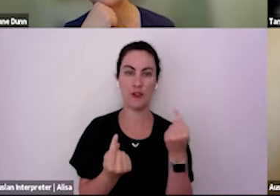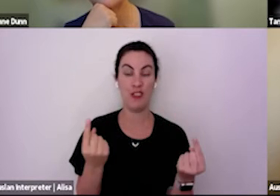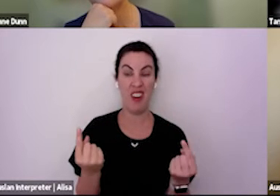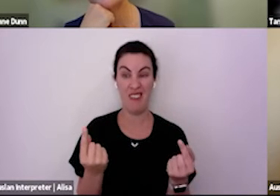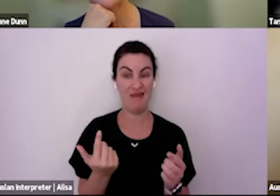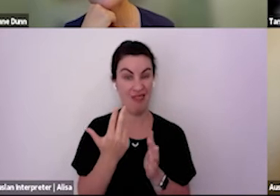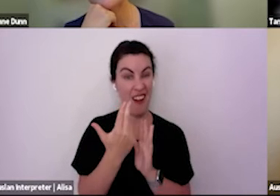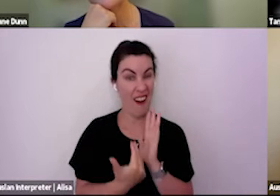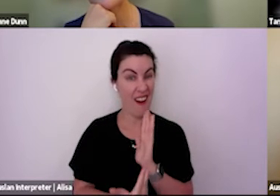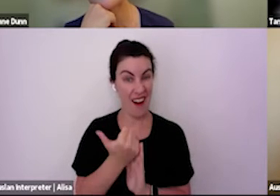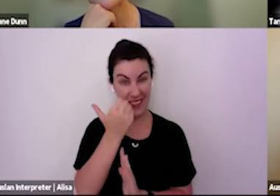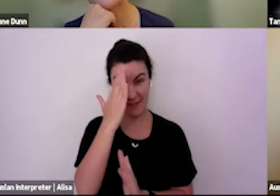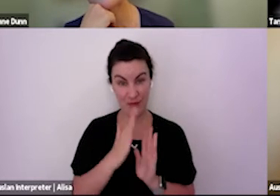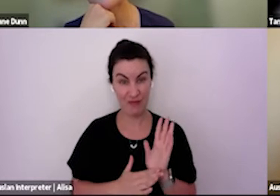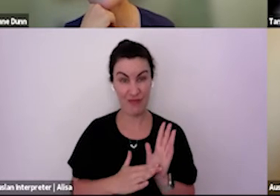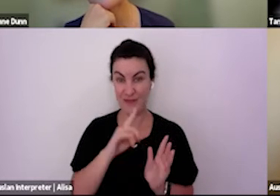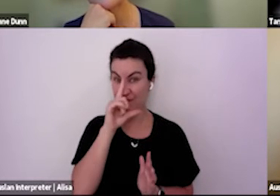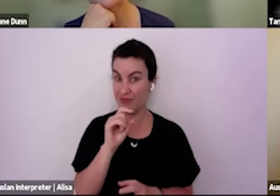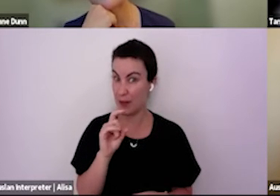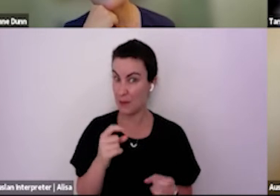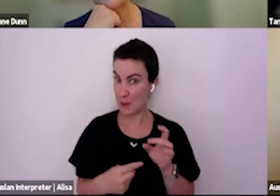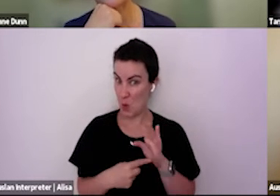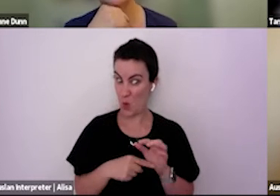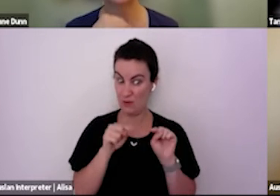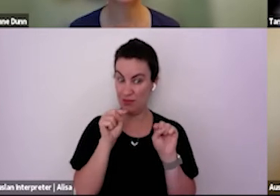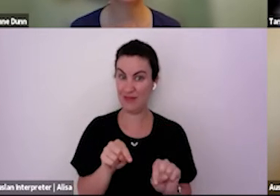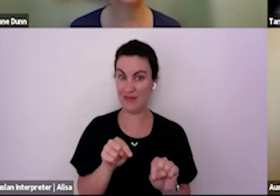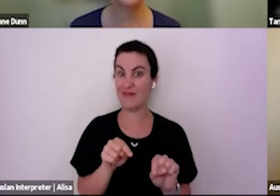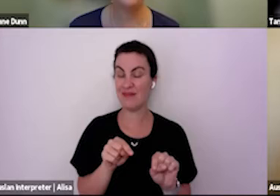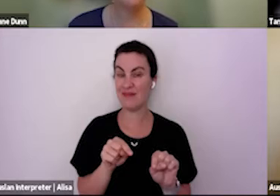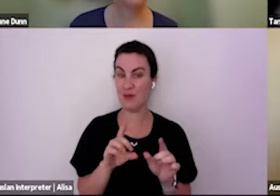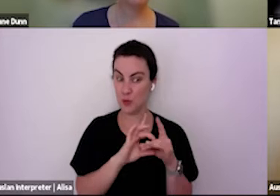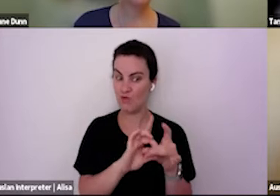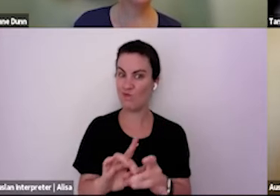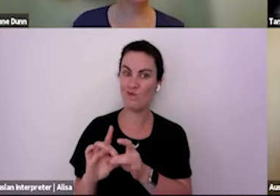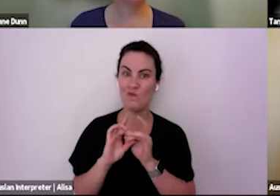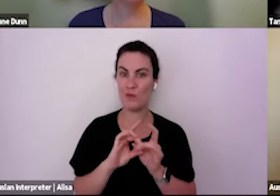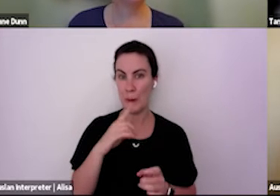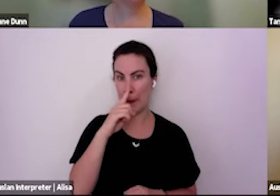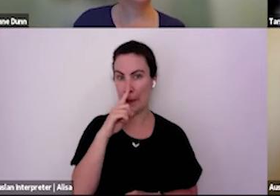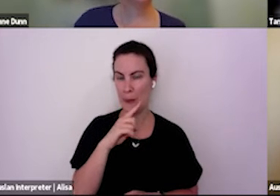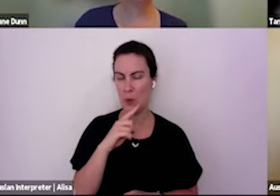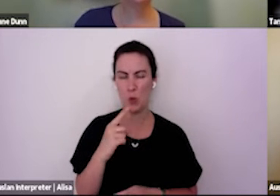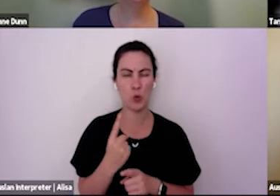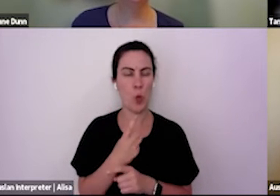Digital arts experiences can play a role I think in those connections and I will share more about that in time.